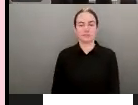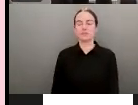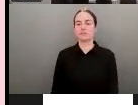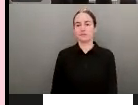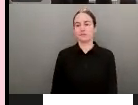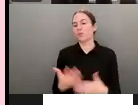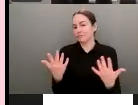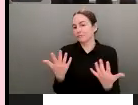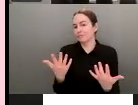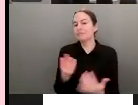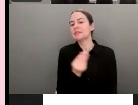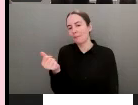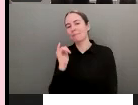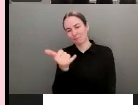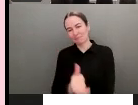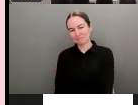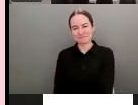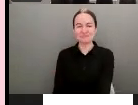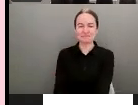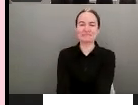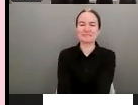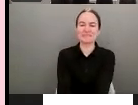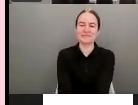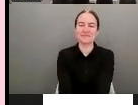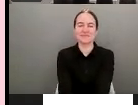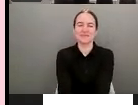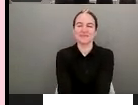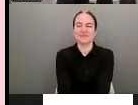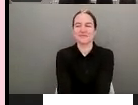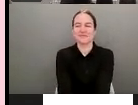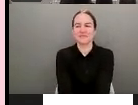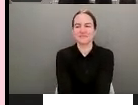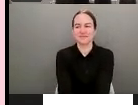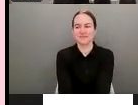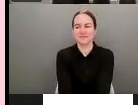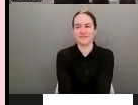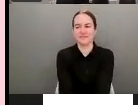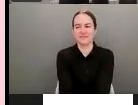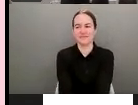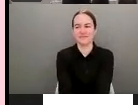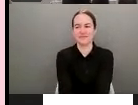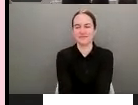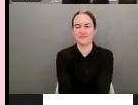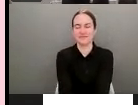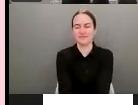Some of them, yes. Still time for...